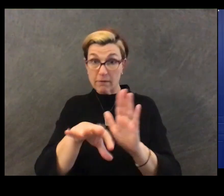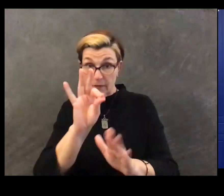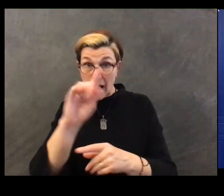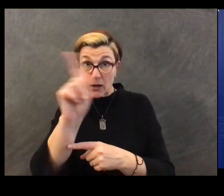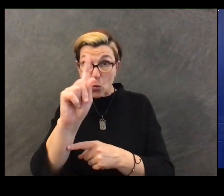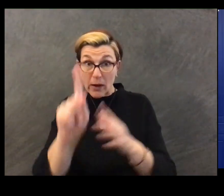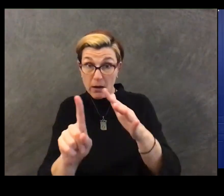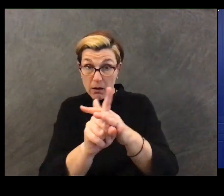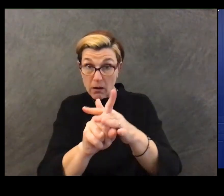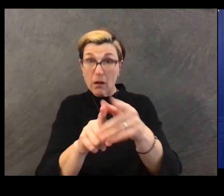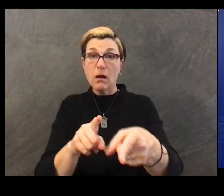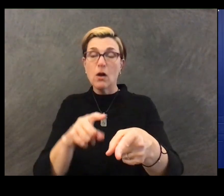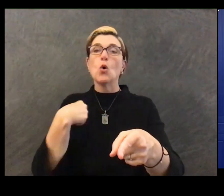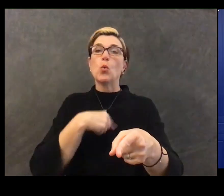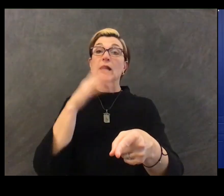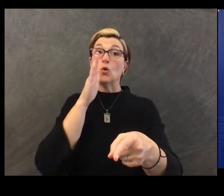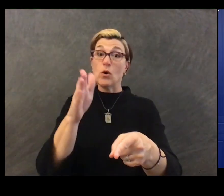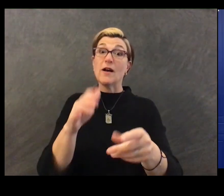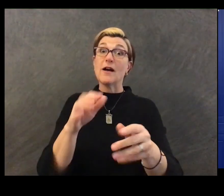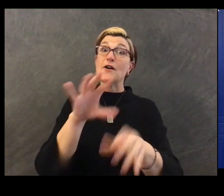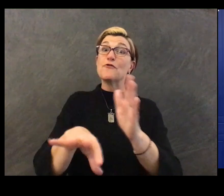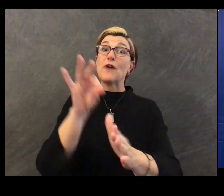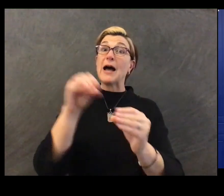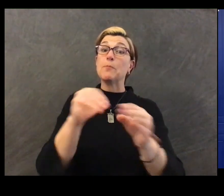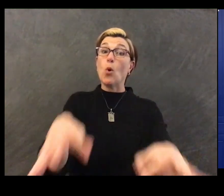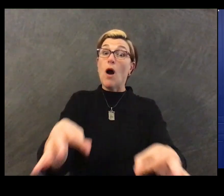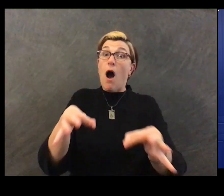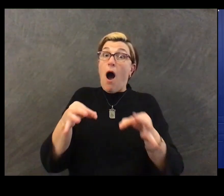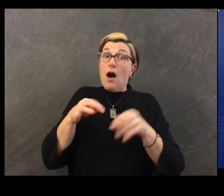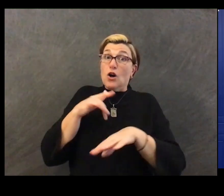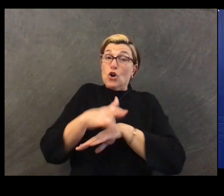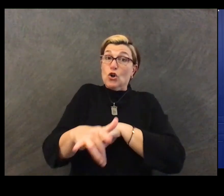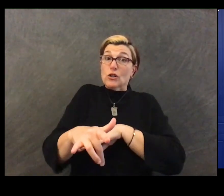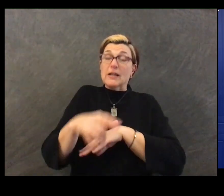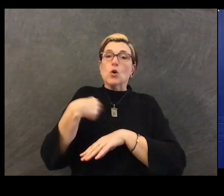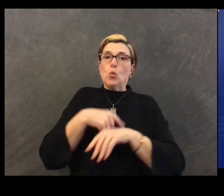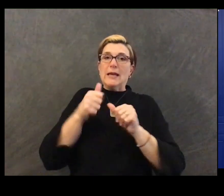Redfield said we would be able to stay in containment phase and what we're also